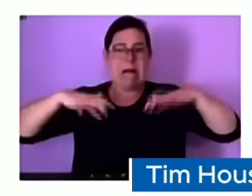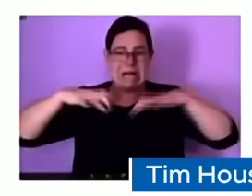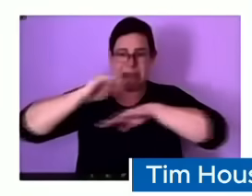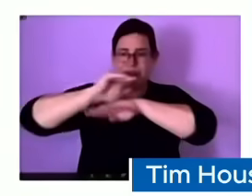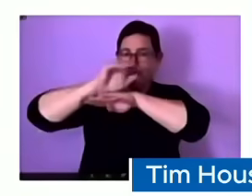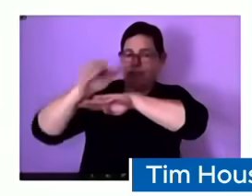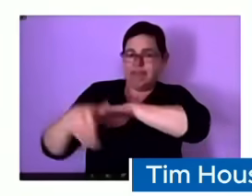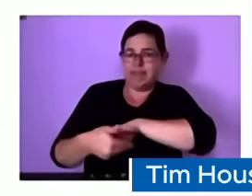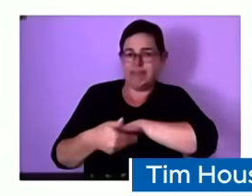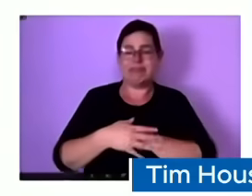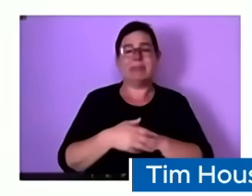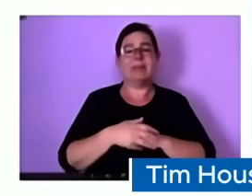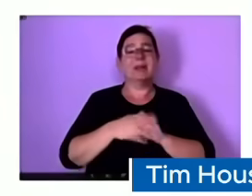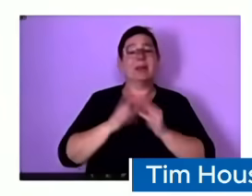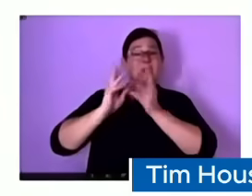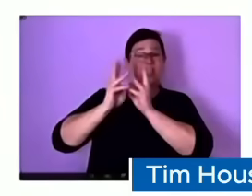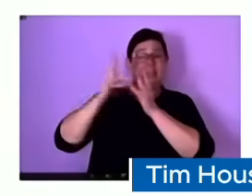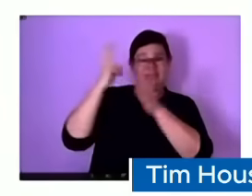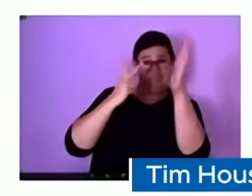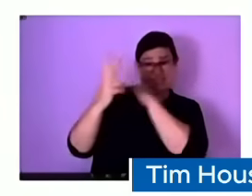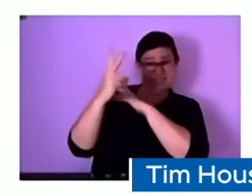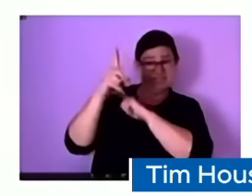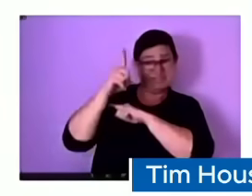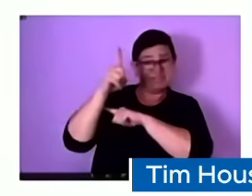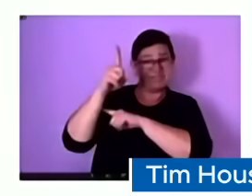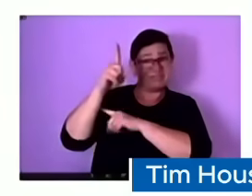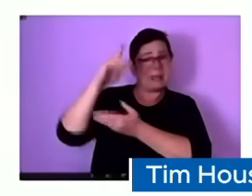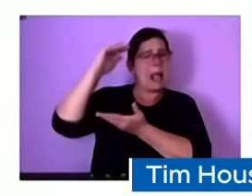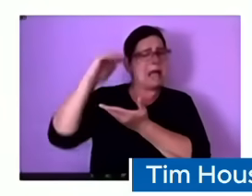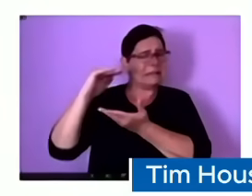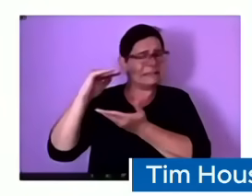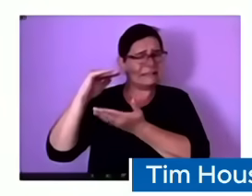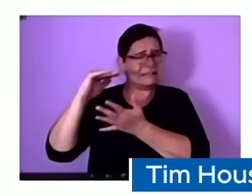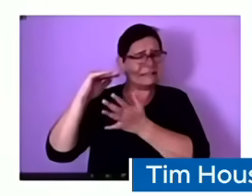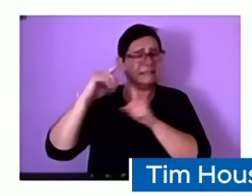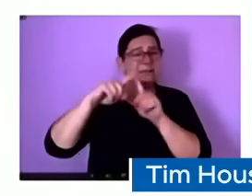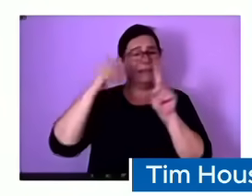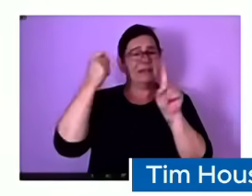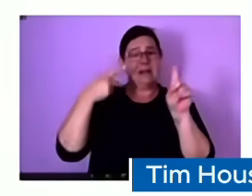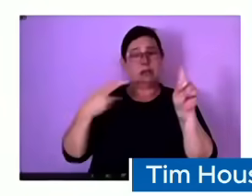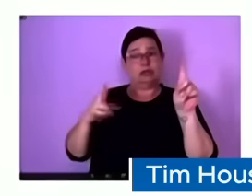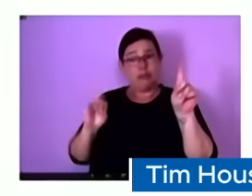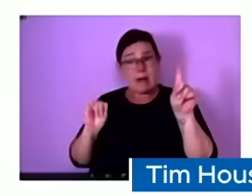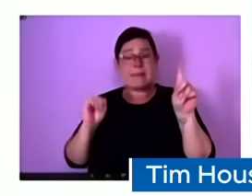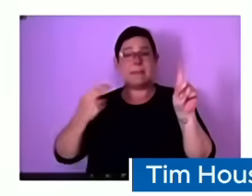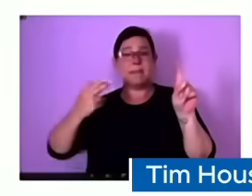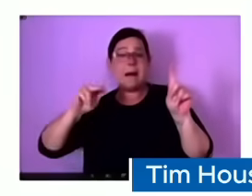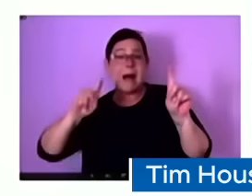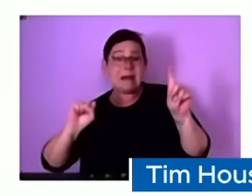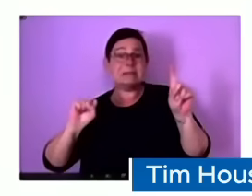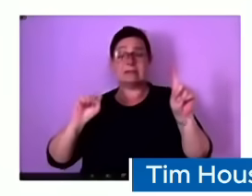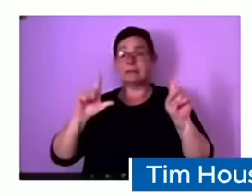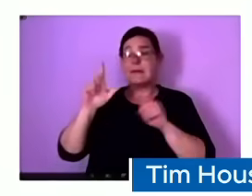HAD IN HRM AND HANTS AND LUNENBURG AND QUEENS BUT WE'RE PAYING VERY CLOSE ATTENTION TO